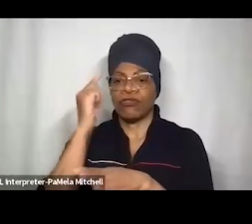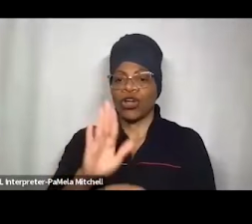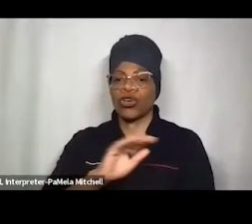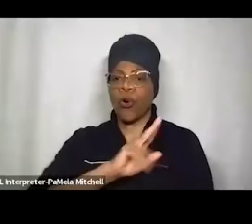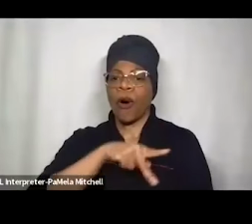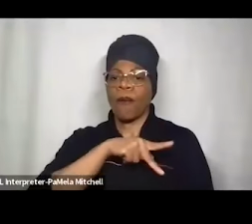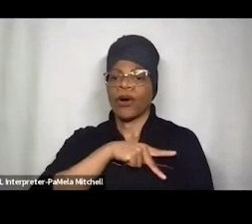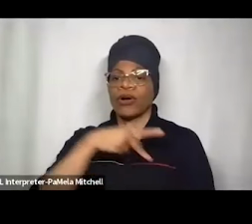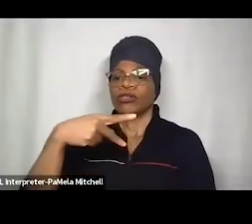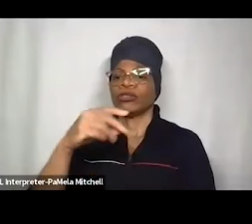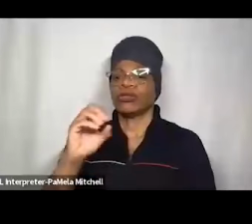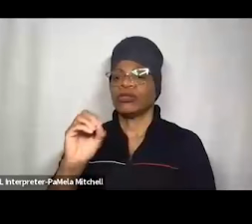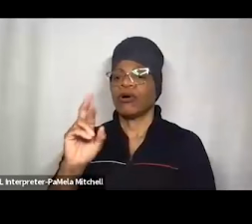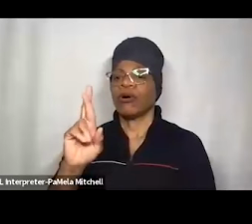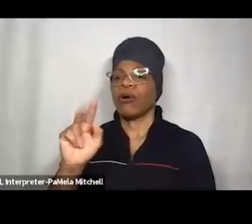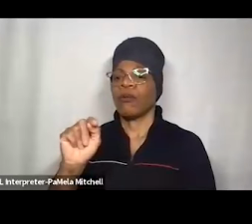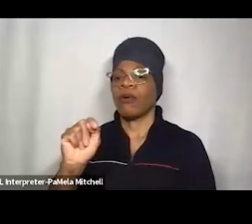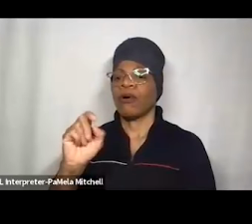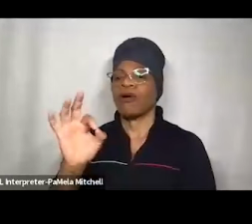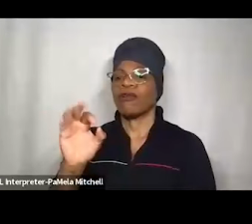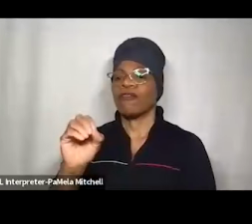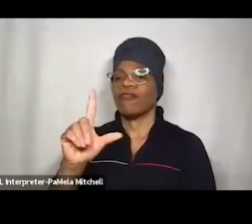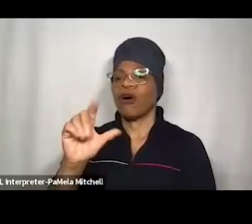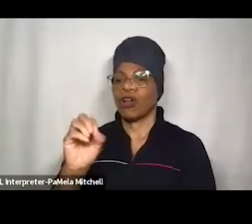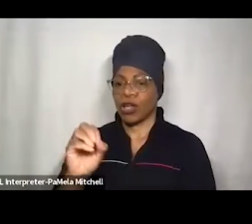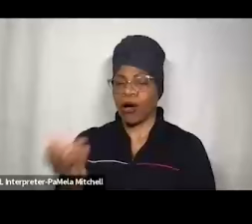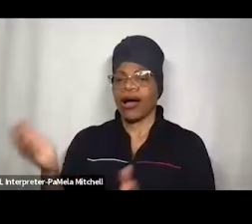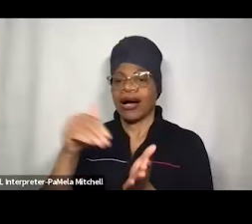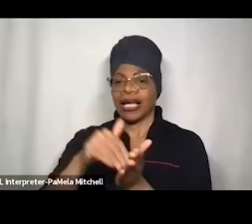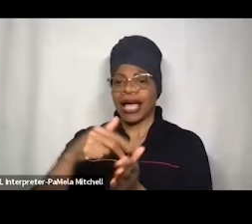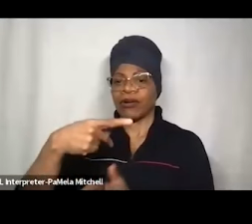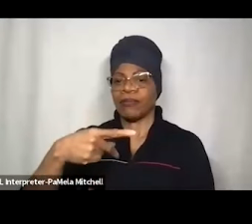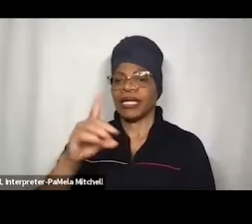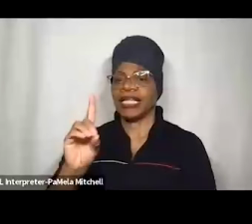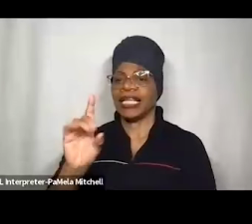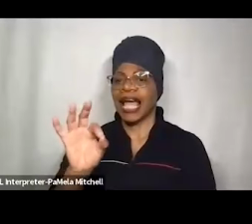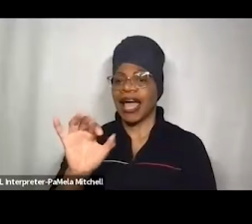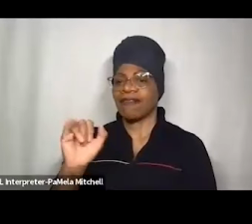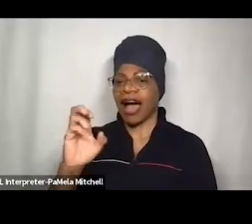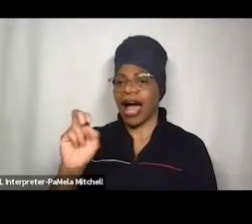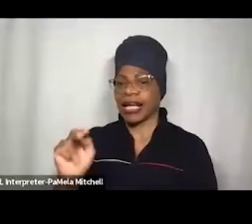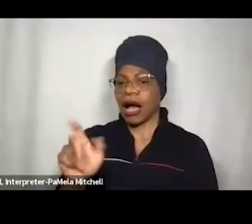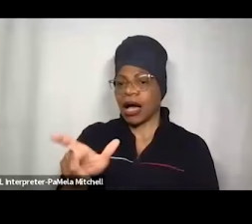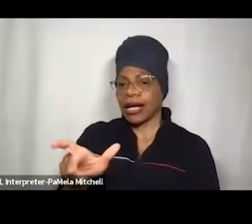So there again, just click on that PDF icon in the chat and save it to your device.